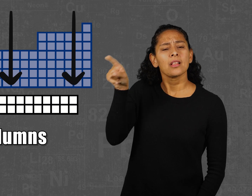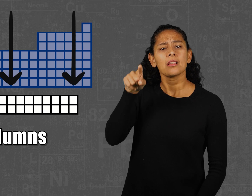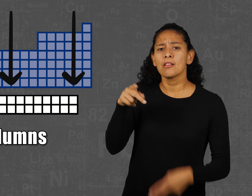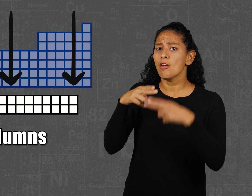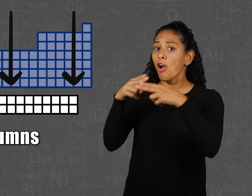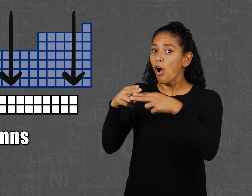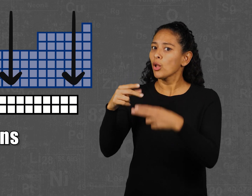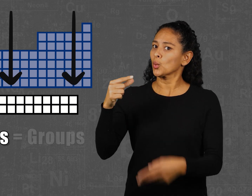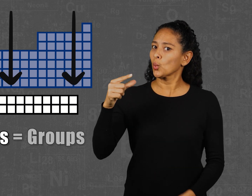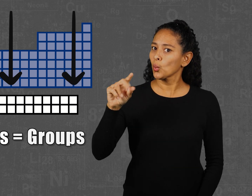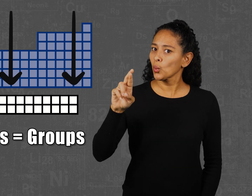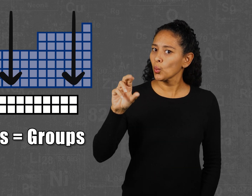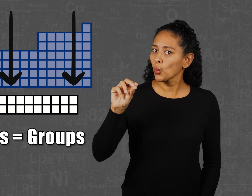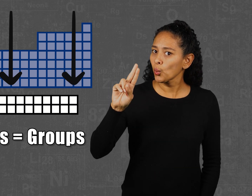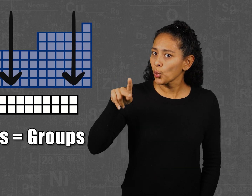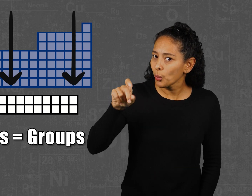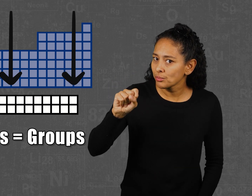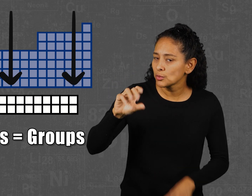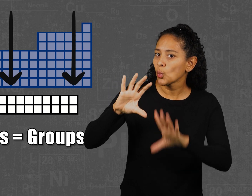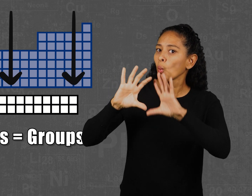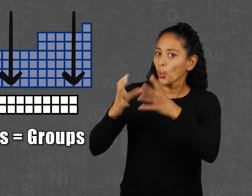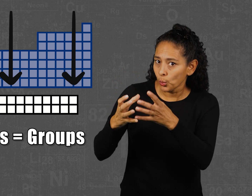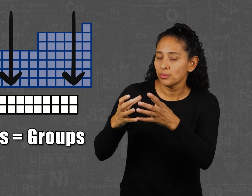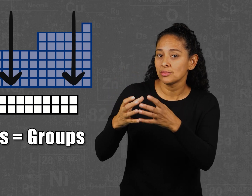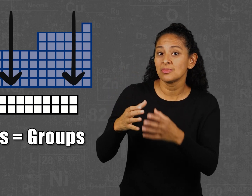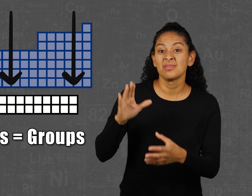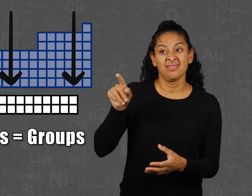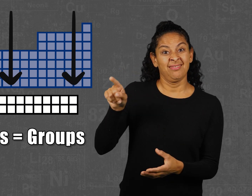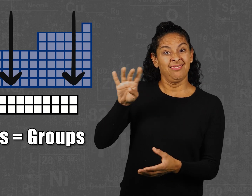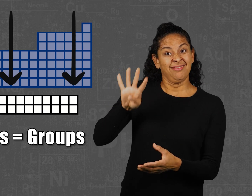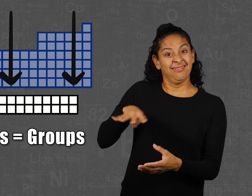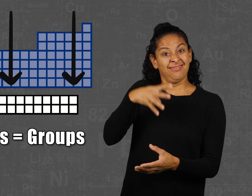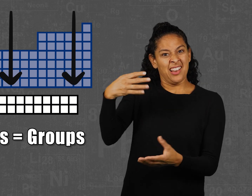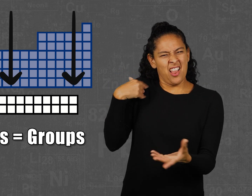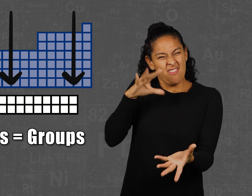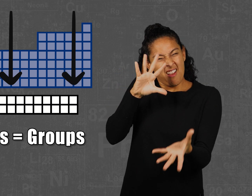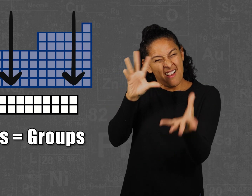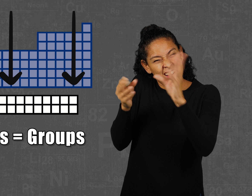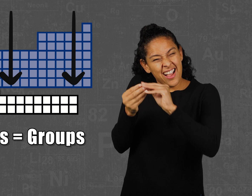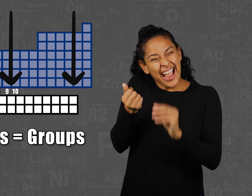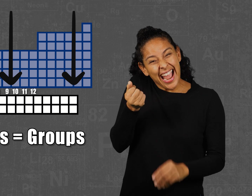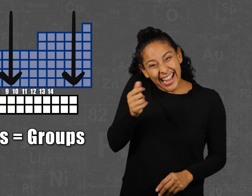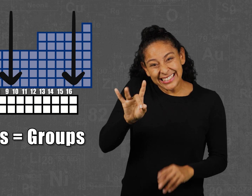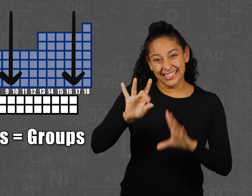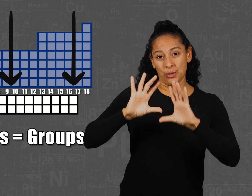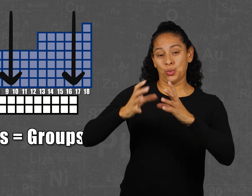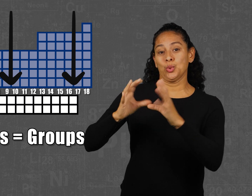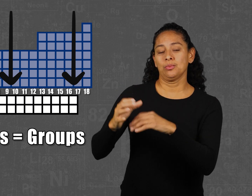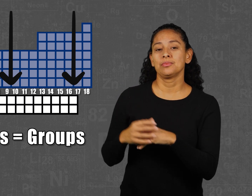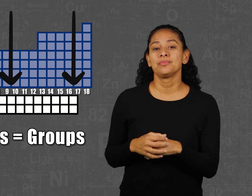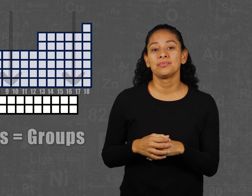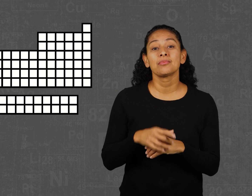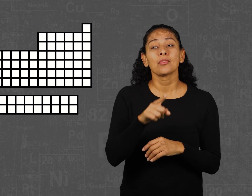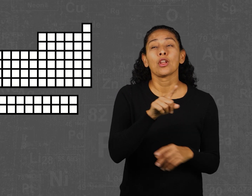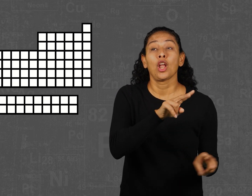These columns are called groups and there are 18 groups in total on the periodic table.